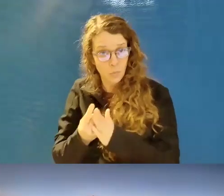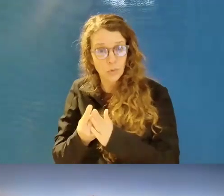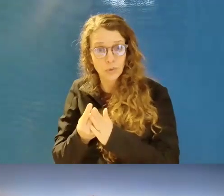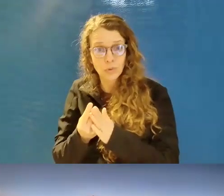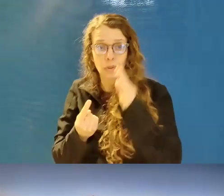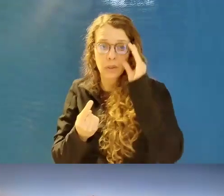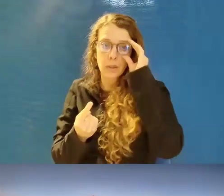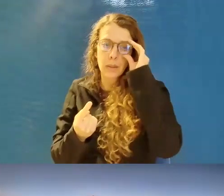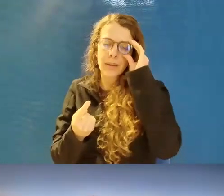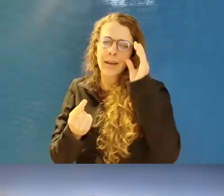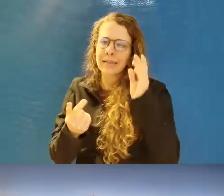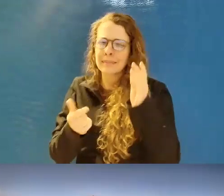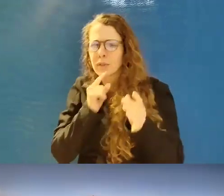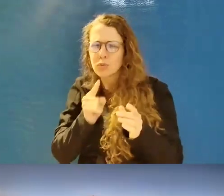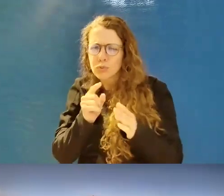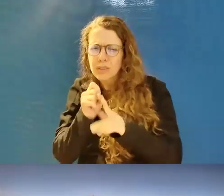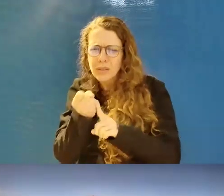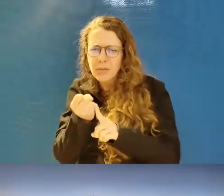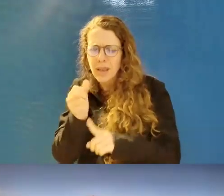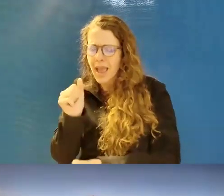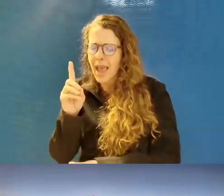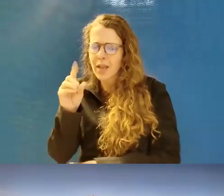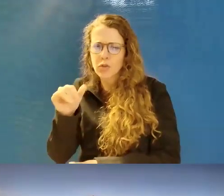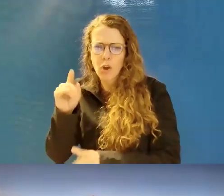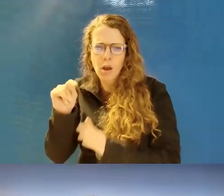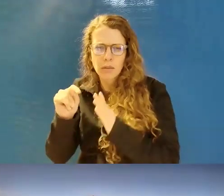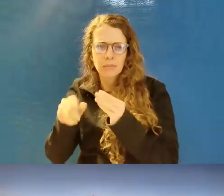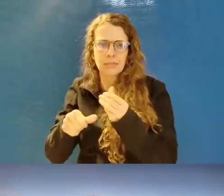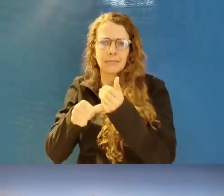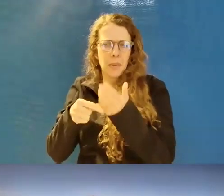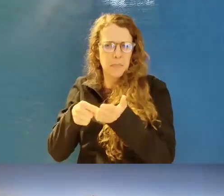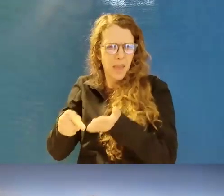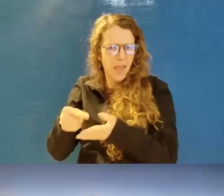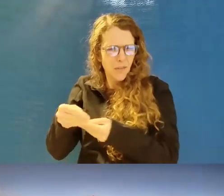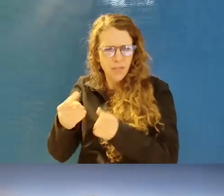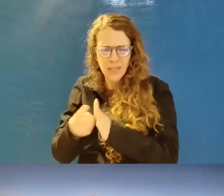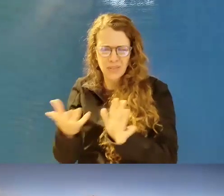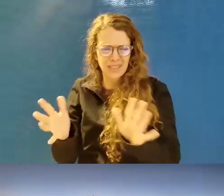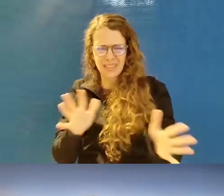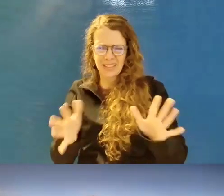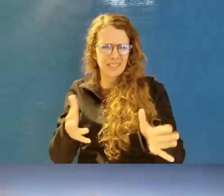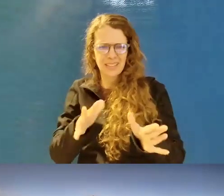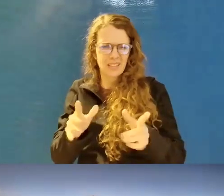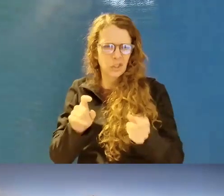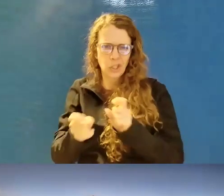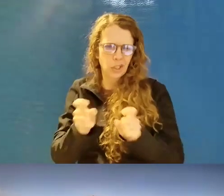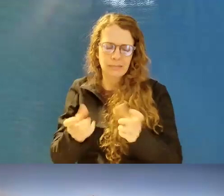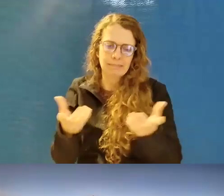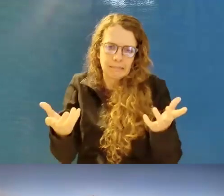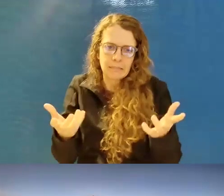I don't know what the situation is with adjuncts being paid for office hours. I know it just keeps changing. But even if you